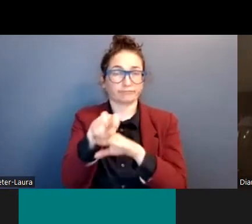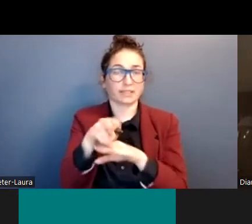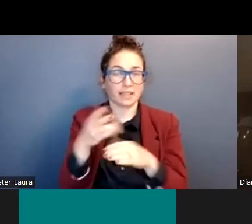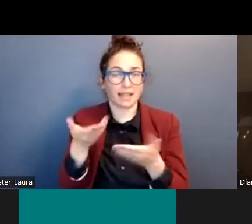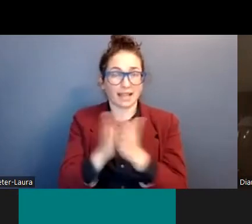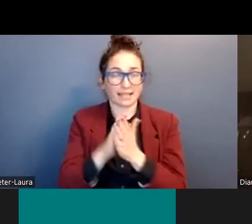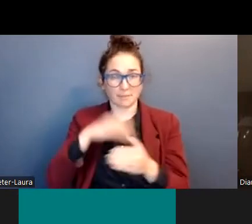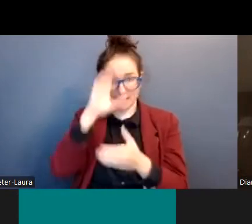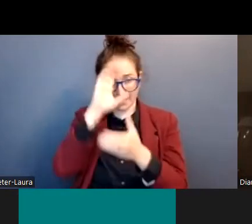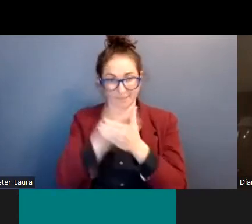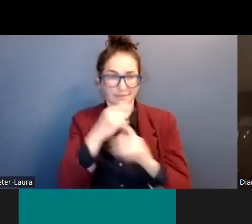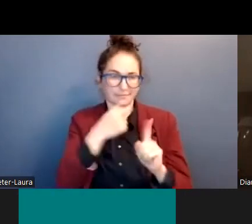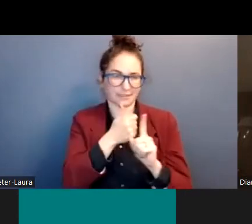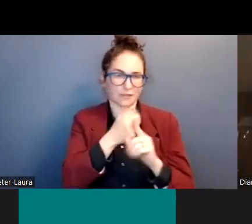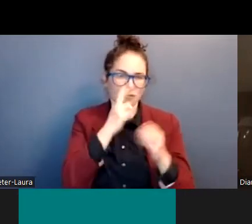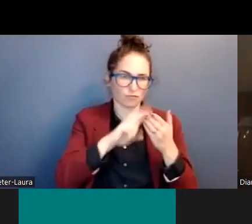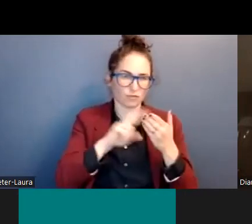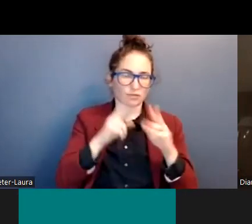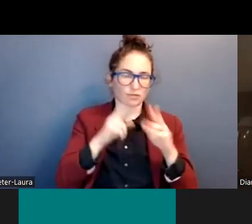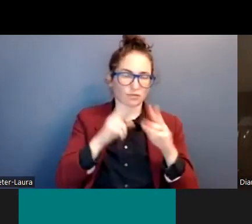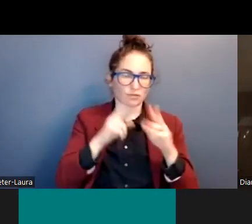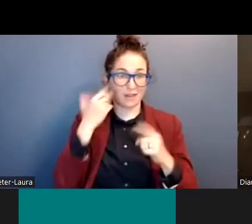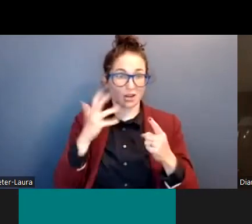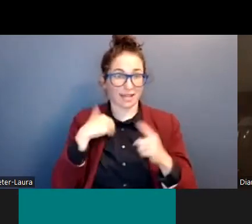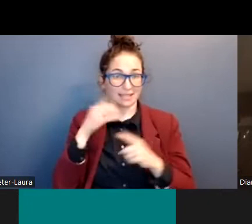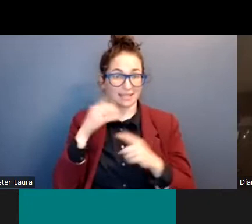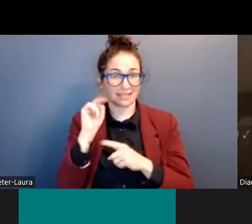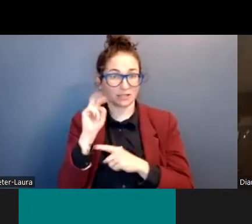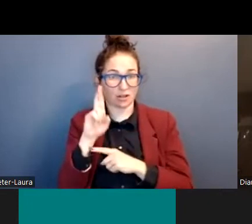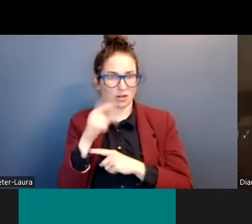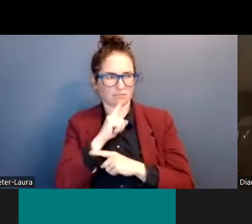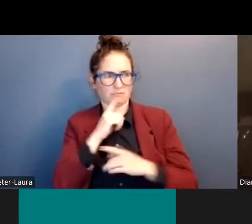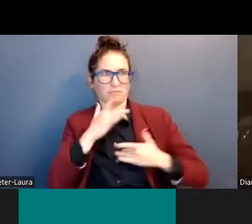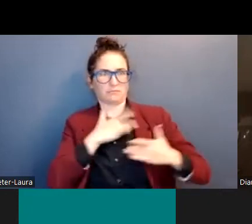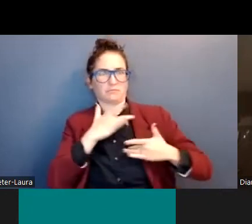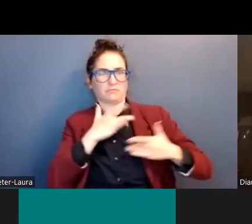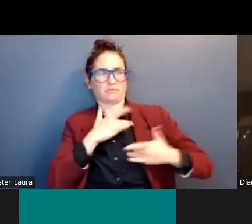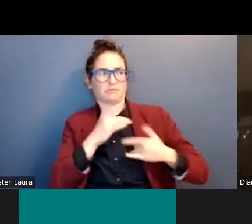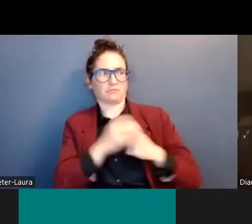if I had a DNR. This concerned him greatly. Later at the hospital, they took a lung xray